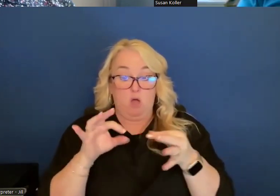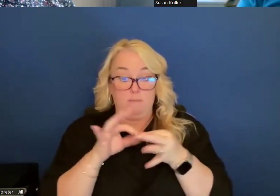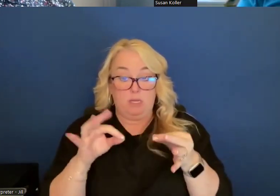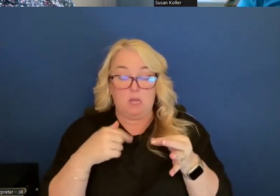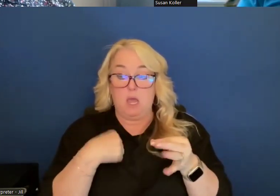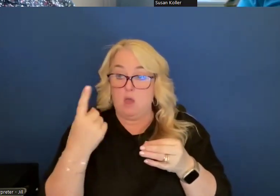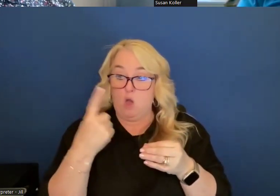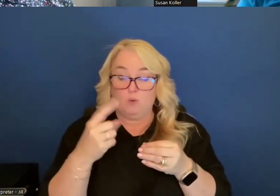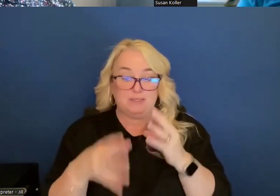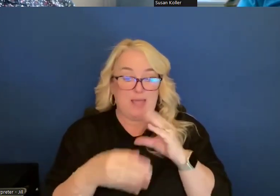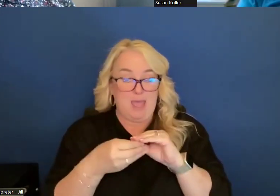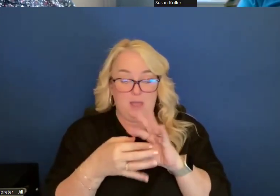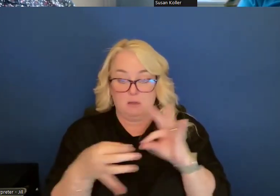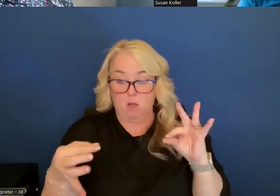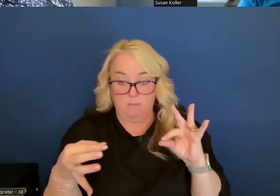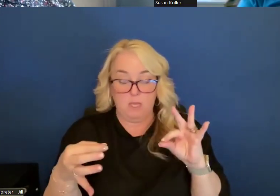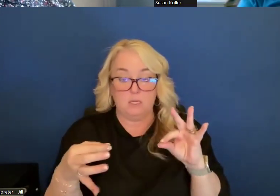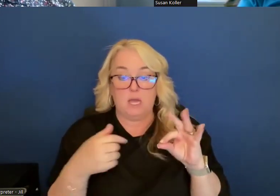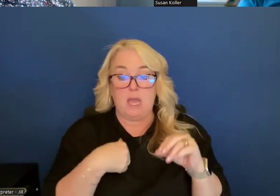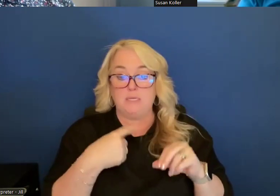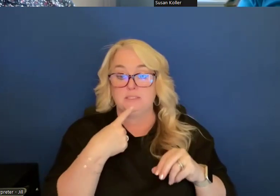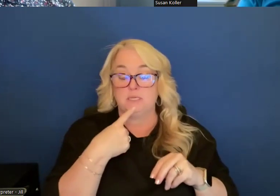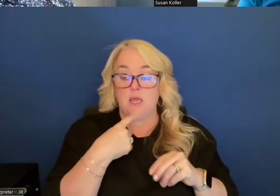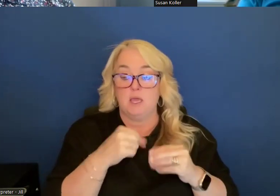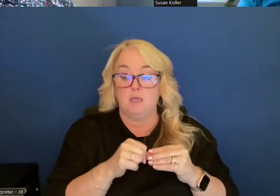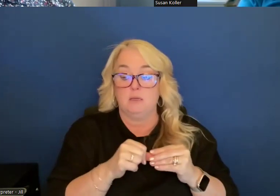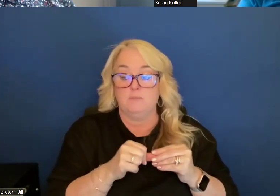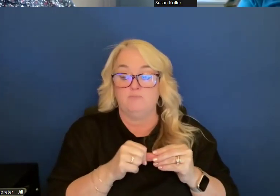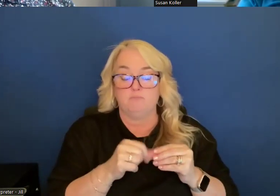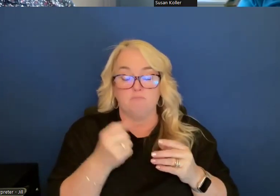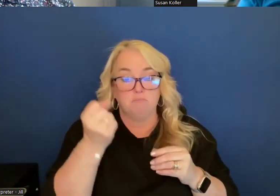a little thing that I say. I'm like, I know this isn't in this